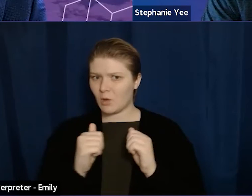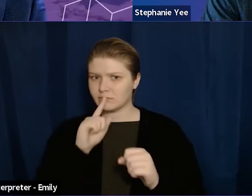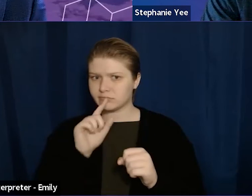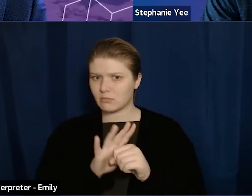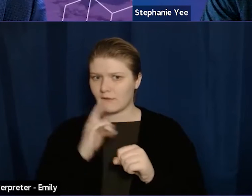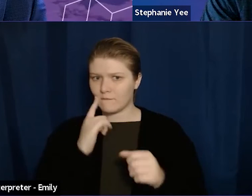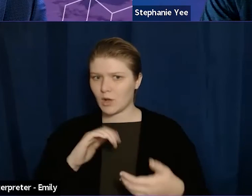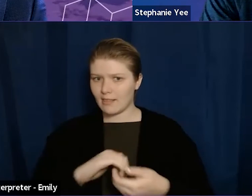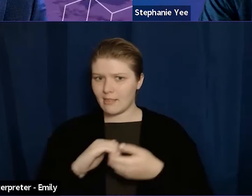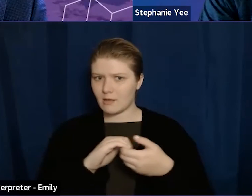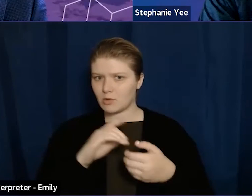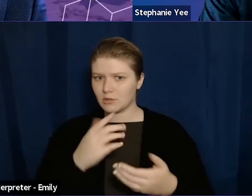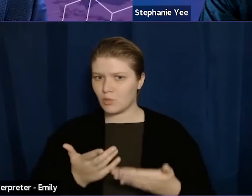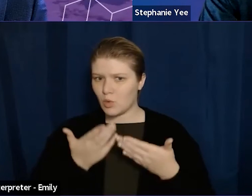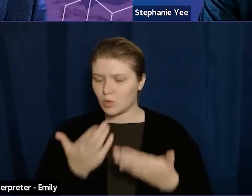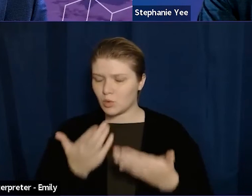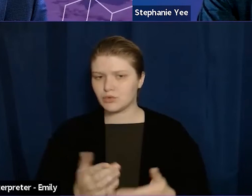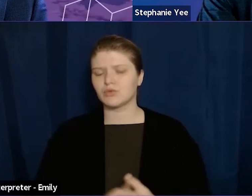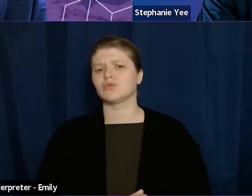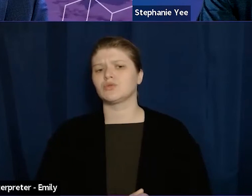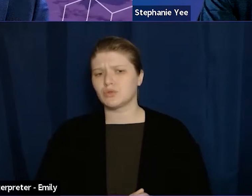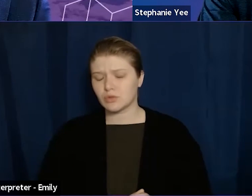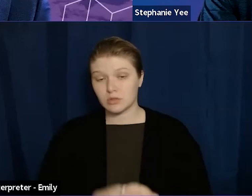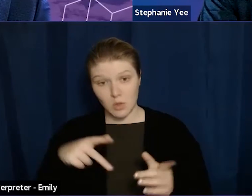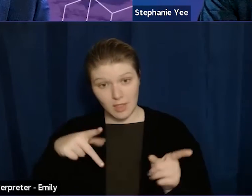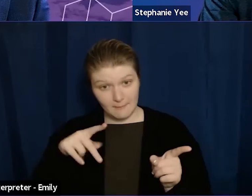So the PI is not receiving email confirmations.